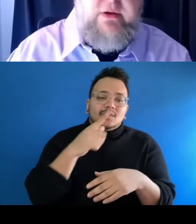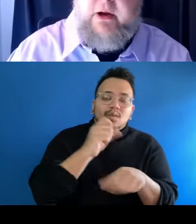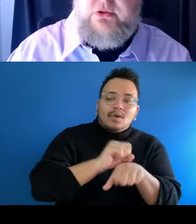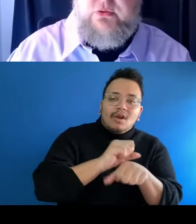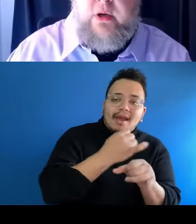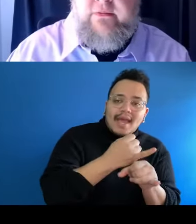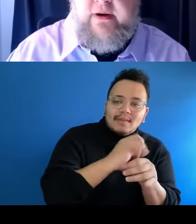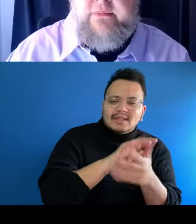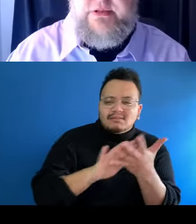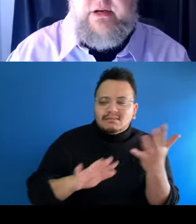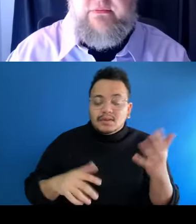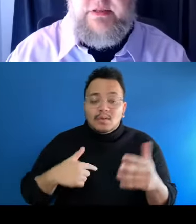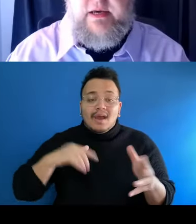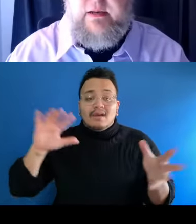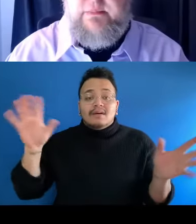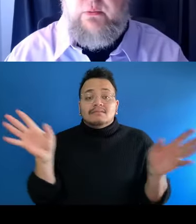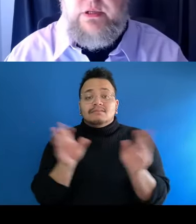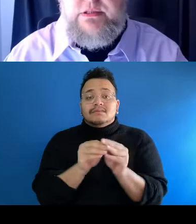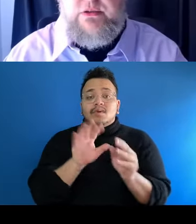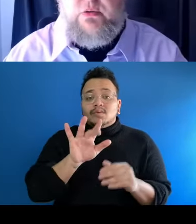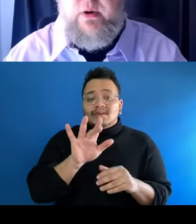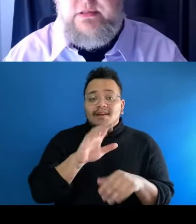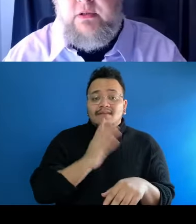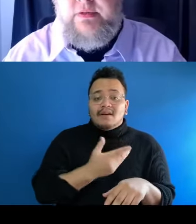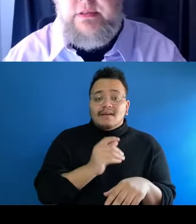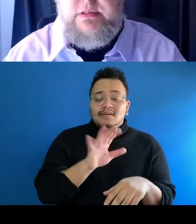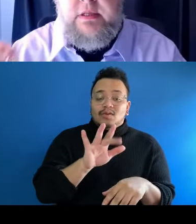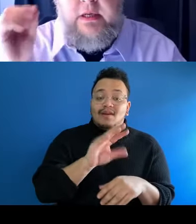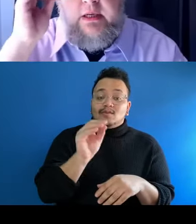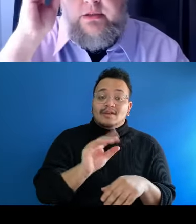We have about 25% of our time that we do direct services